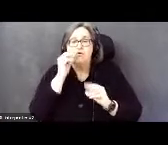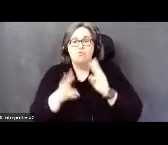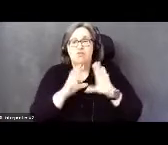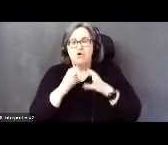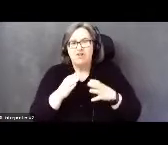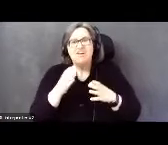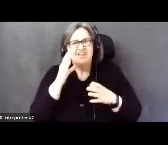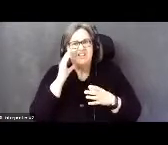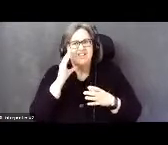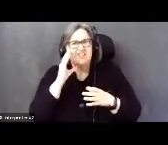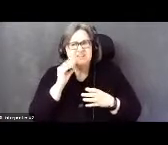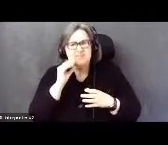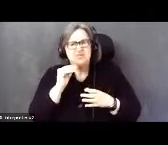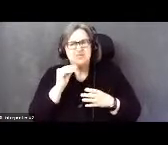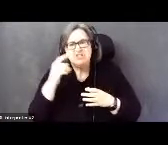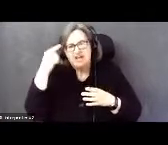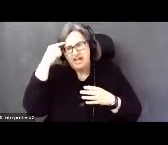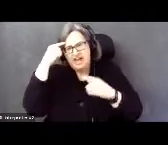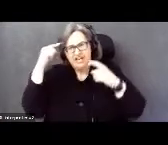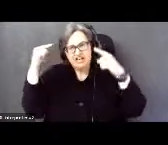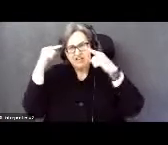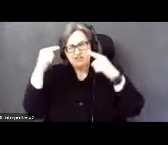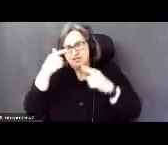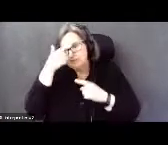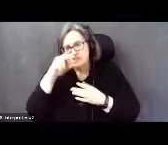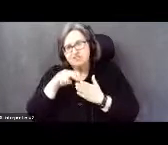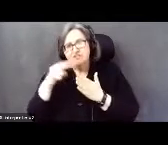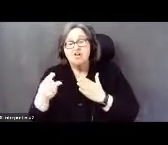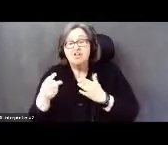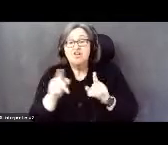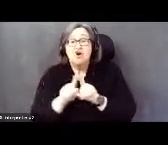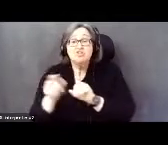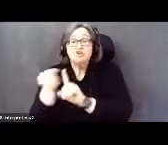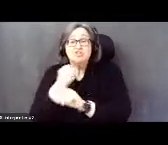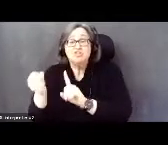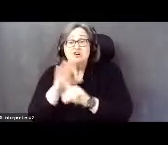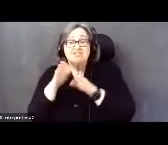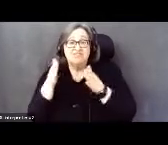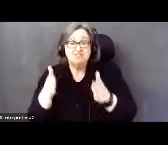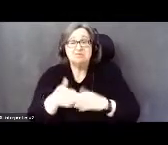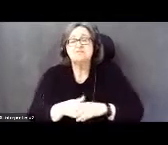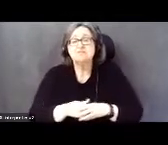because of falling and also being assaulted on the reits. If you'll go to the next slide